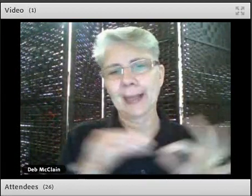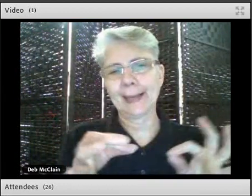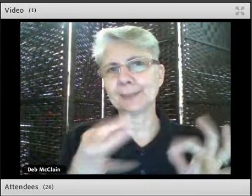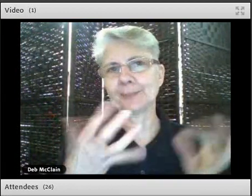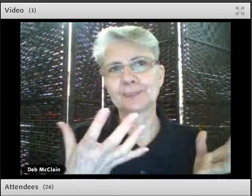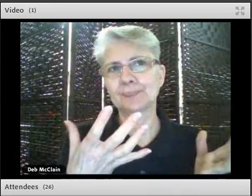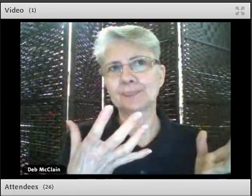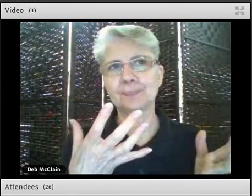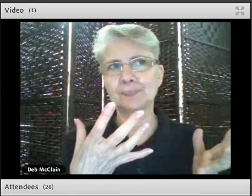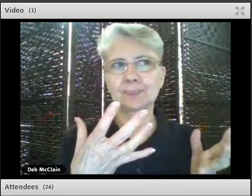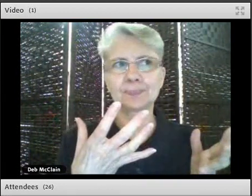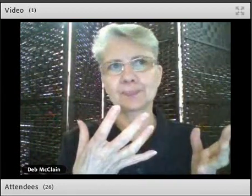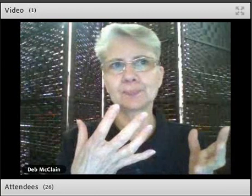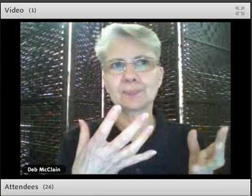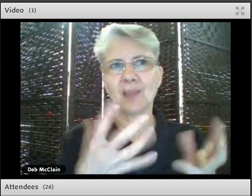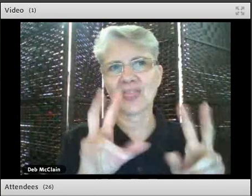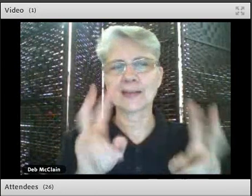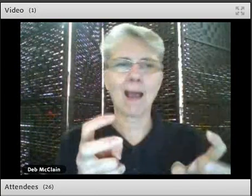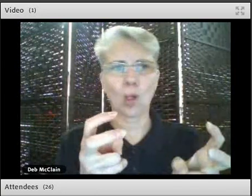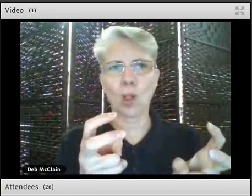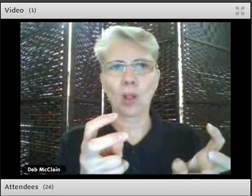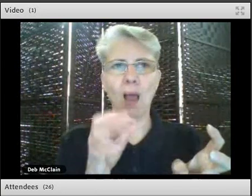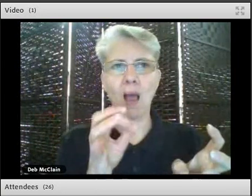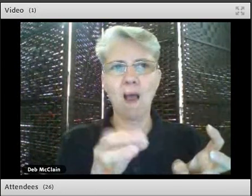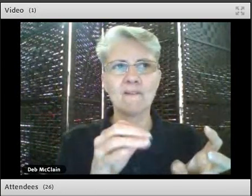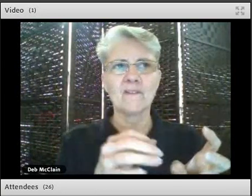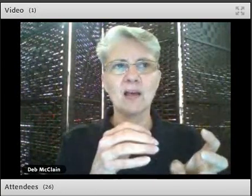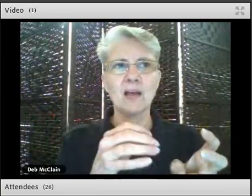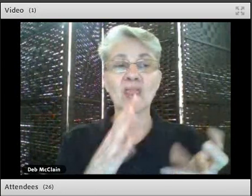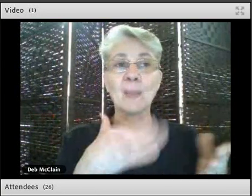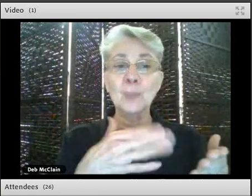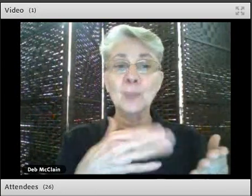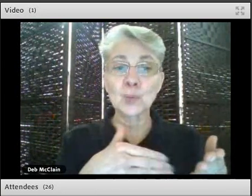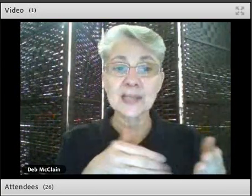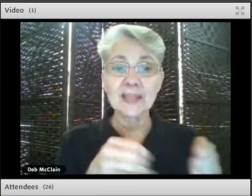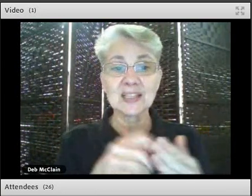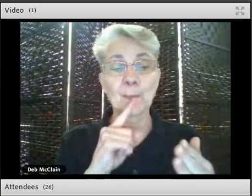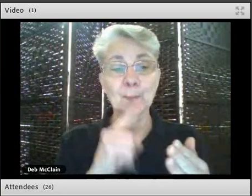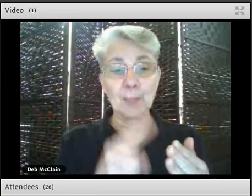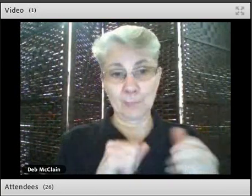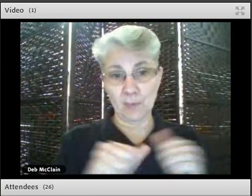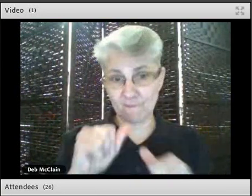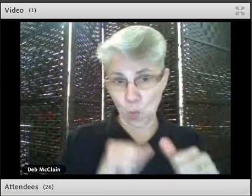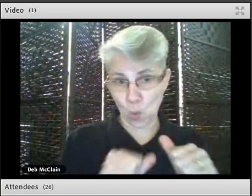You could include the composer of those in the 505.